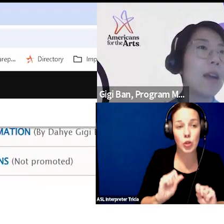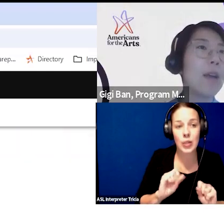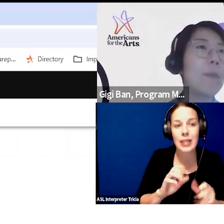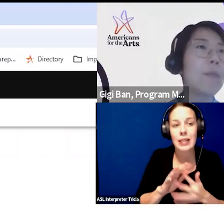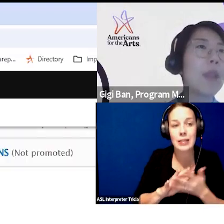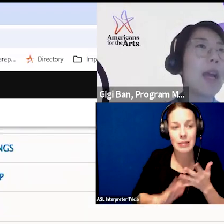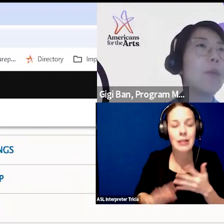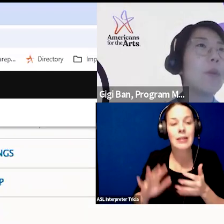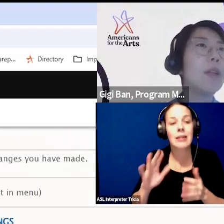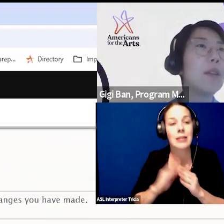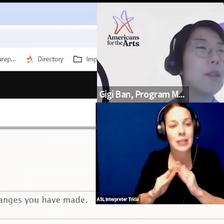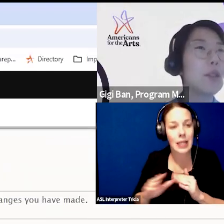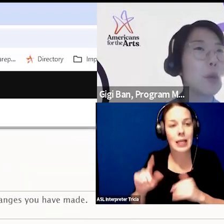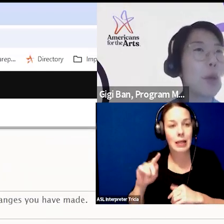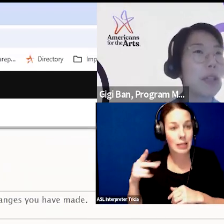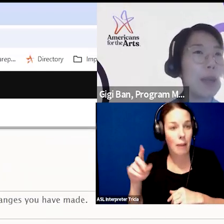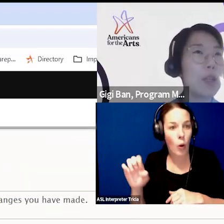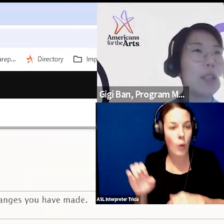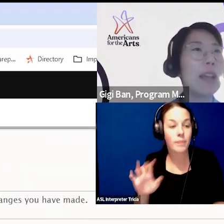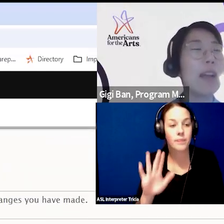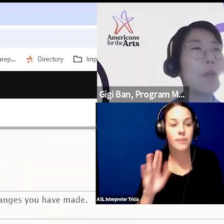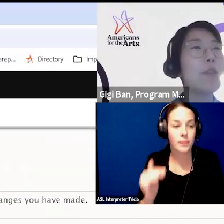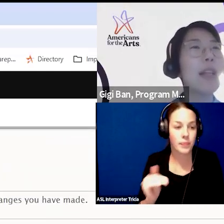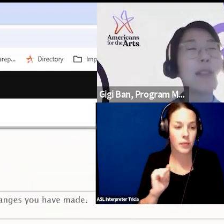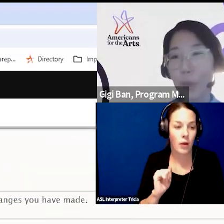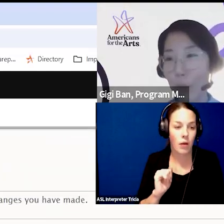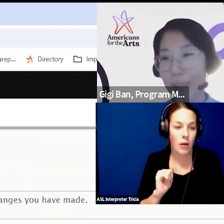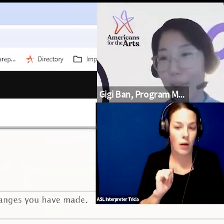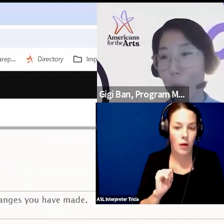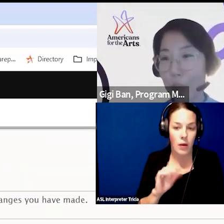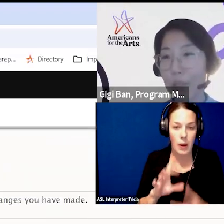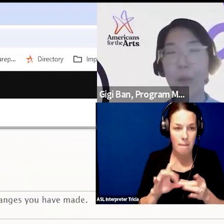I want to just quickly mention that we've had some folks have questions